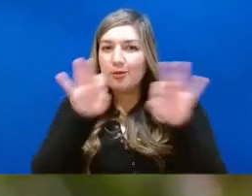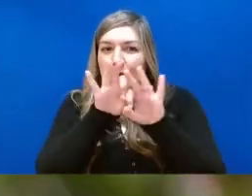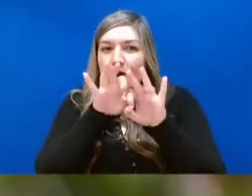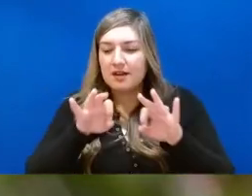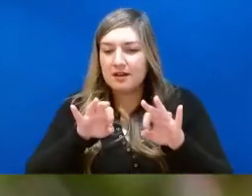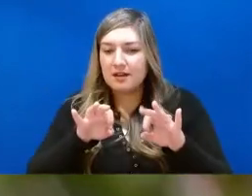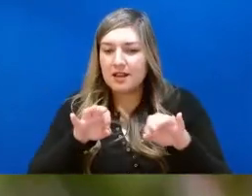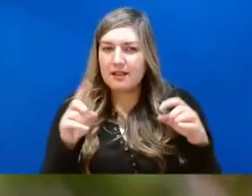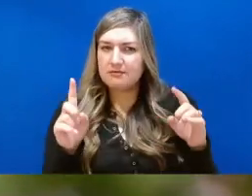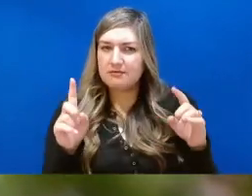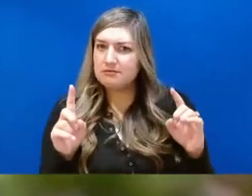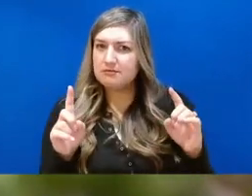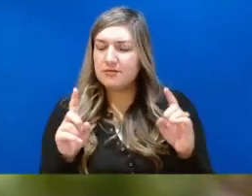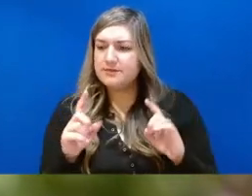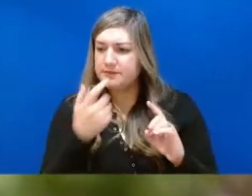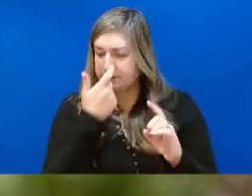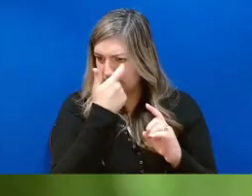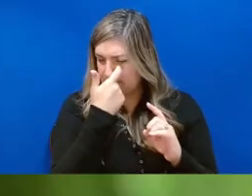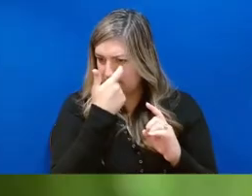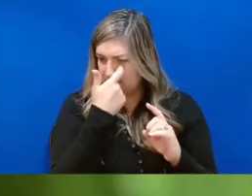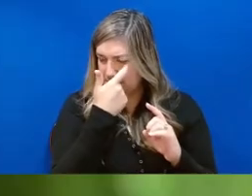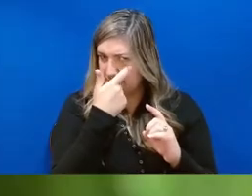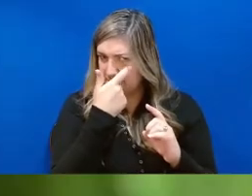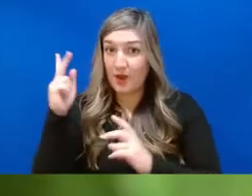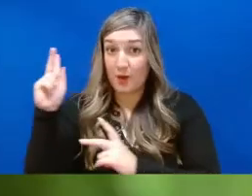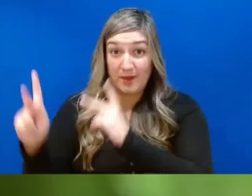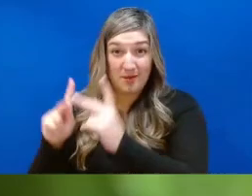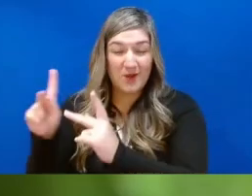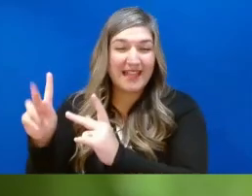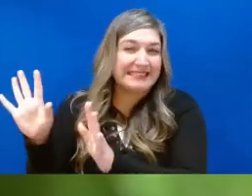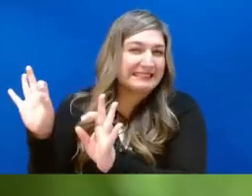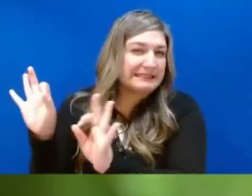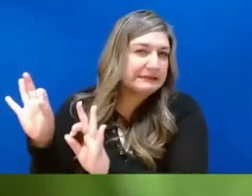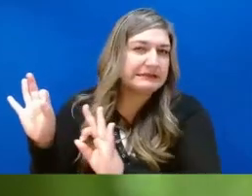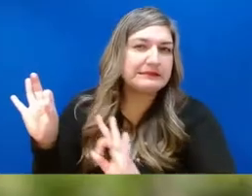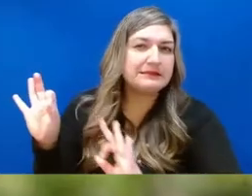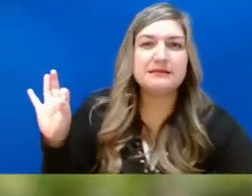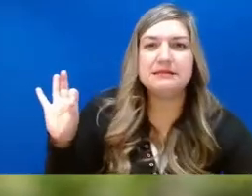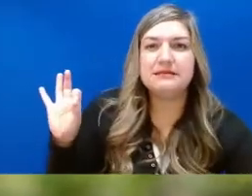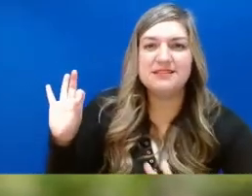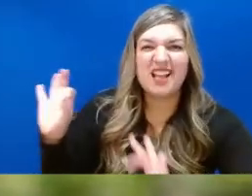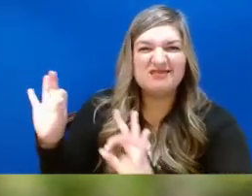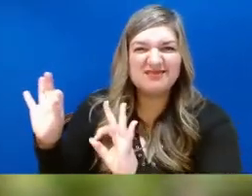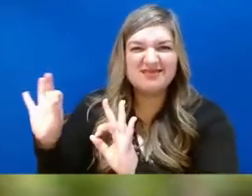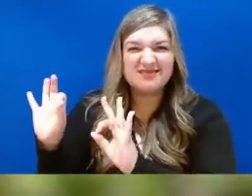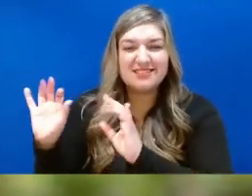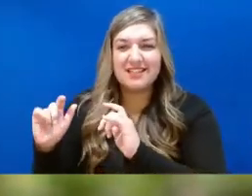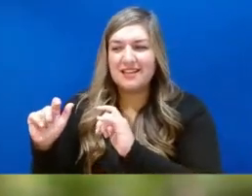don't let people that don't matter too much, matter too much. We're worried about what x person thinks or what y person thinks.